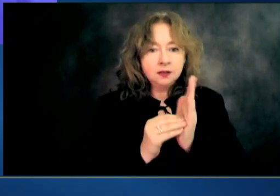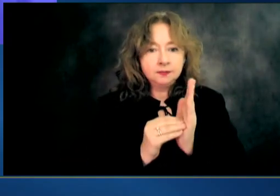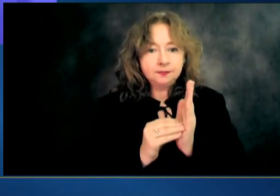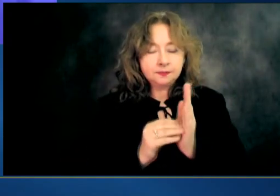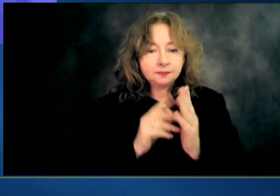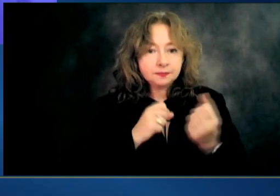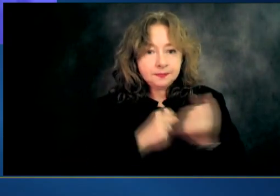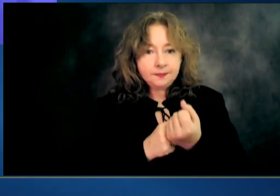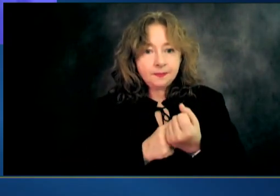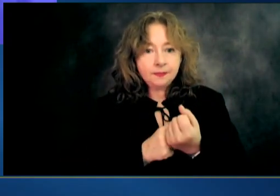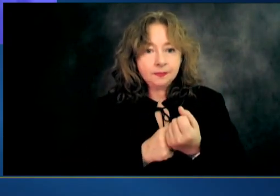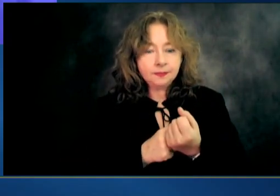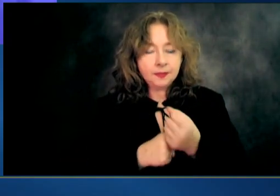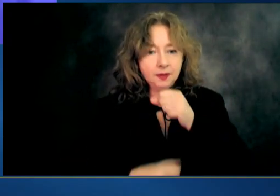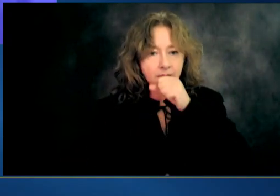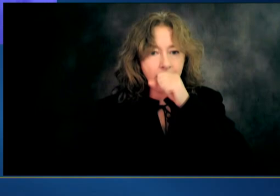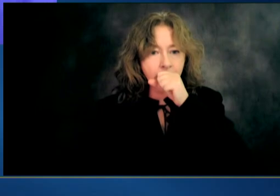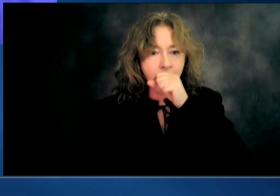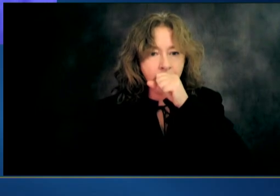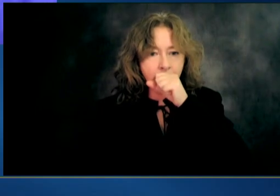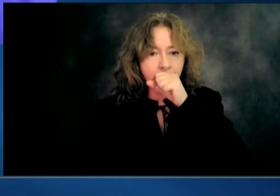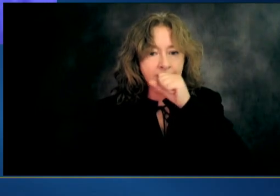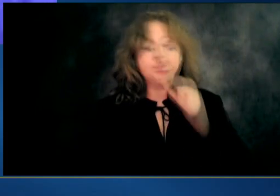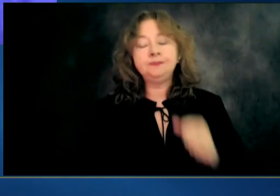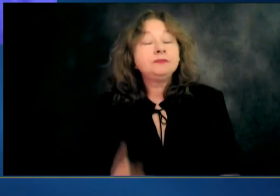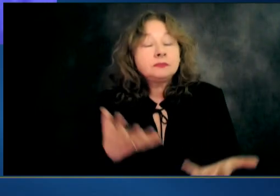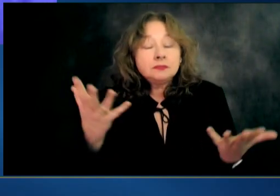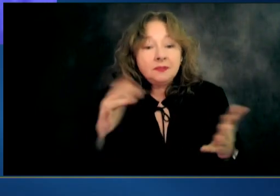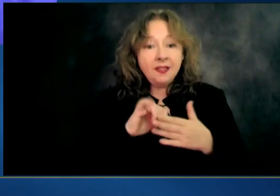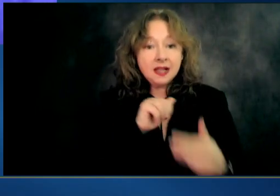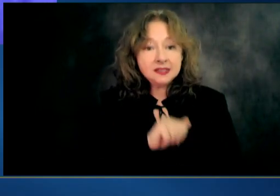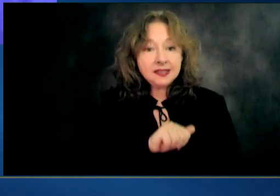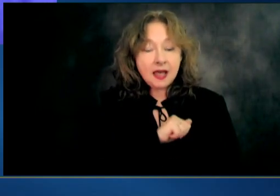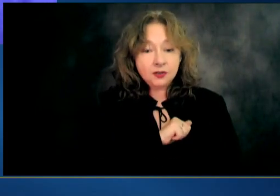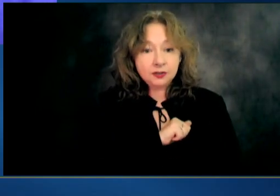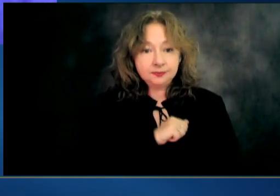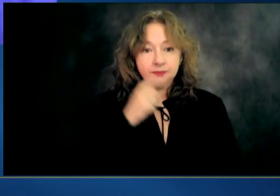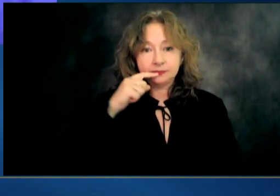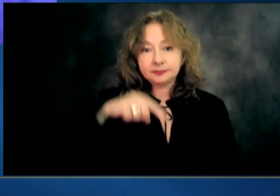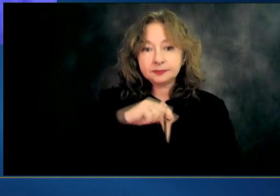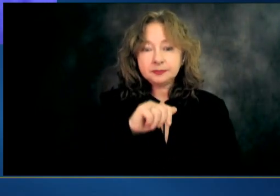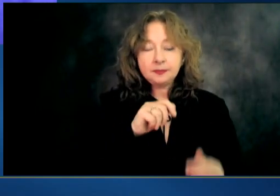And I say that because that's the attitude that this administration has brought to the table on